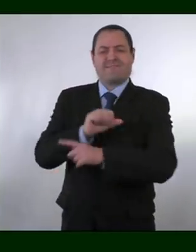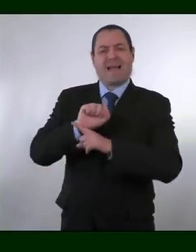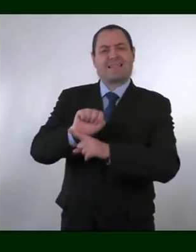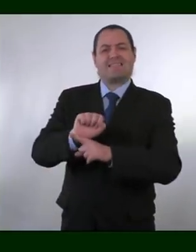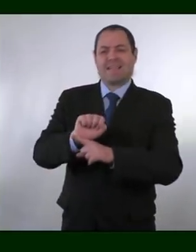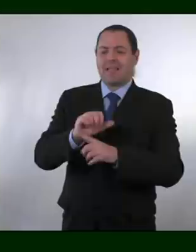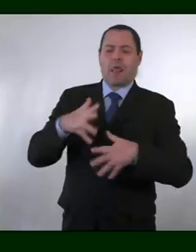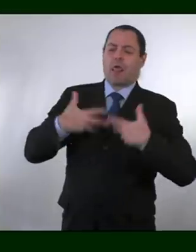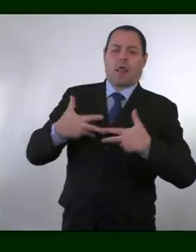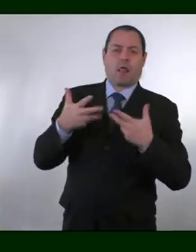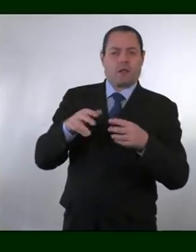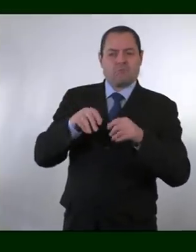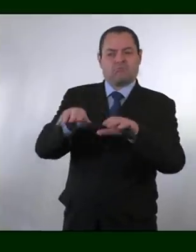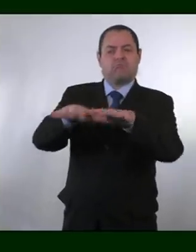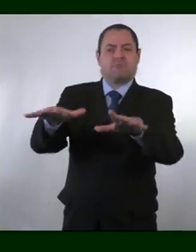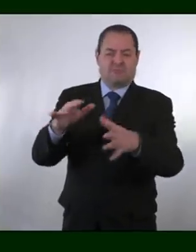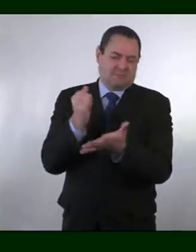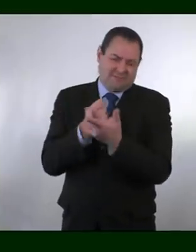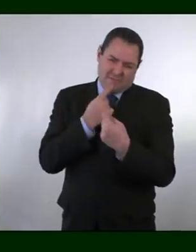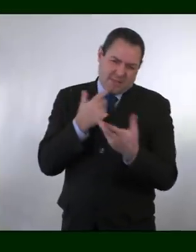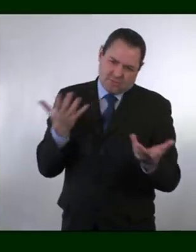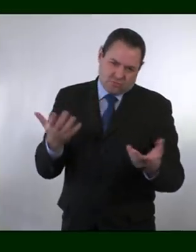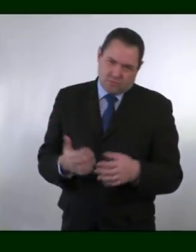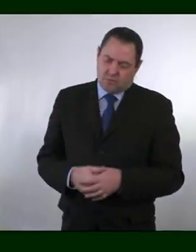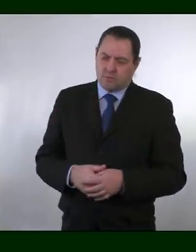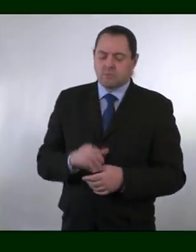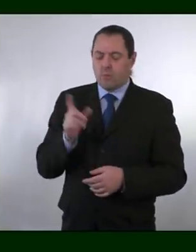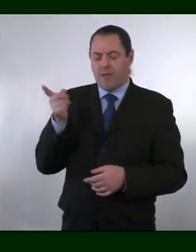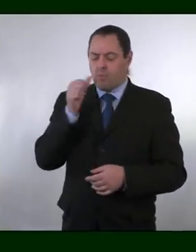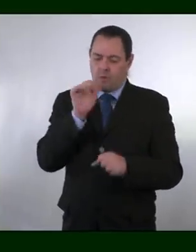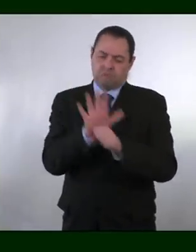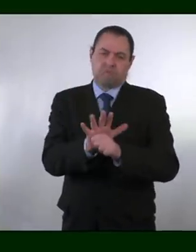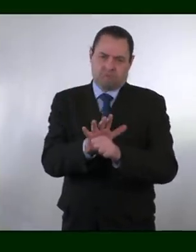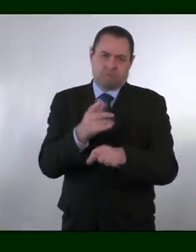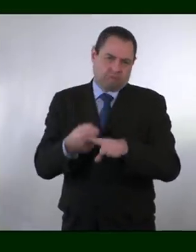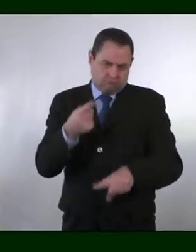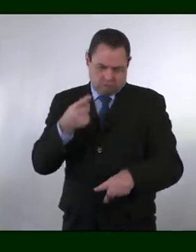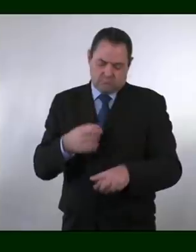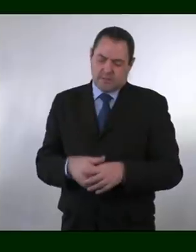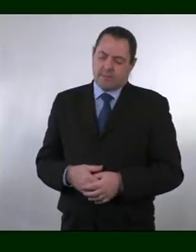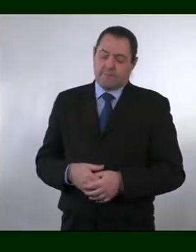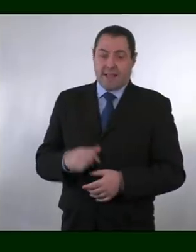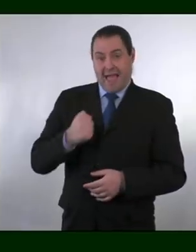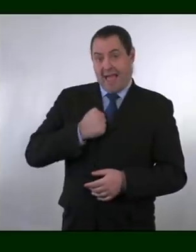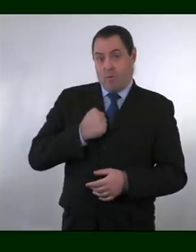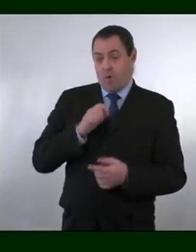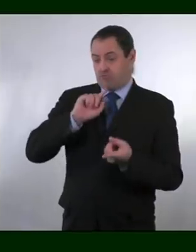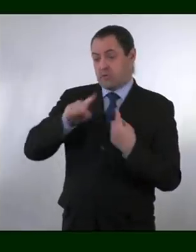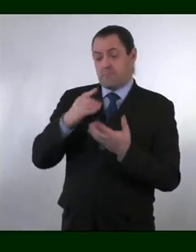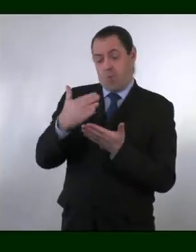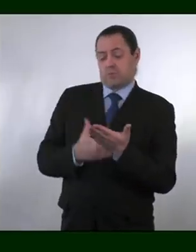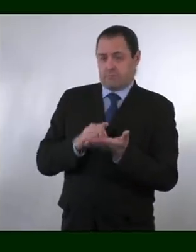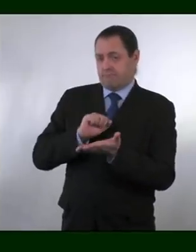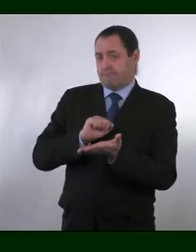that kind of content very quickly. We are going to publish our response shortly to the online